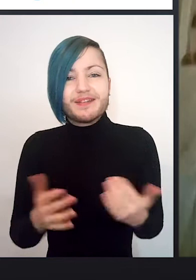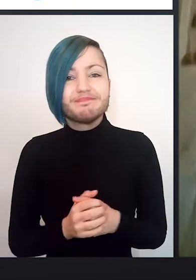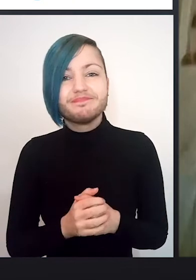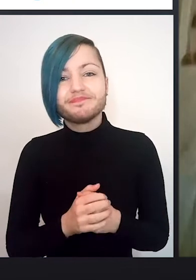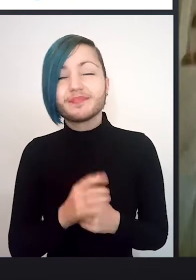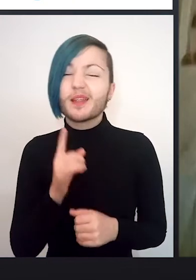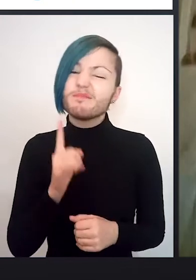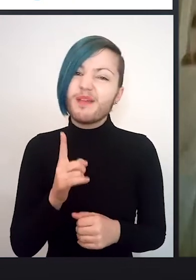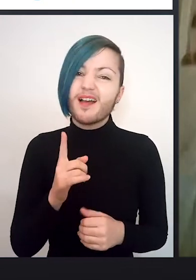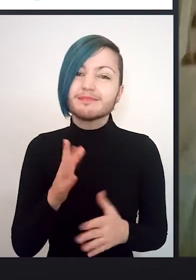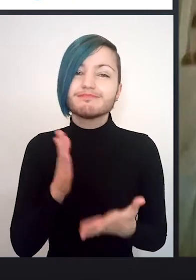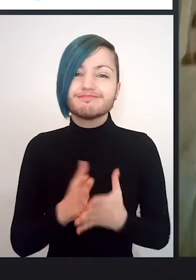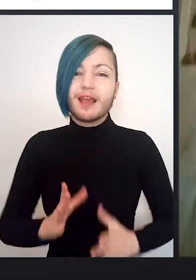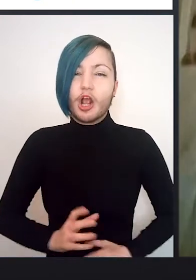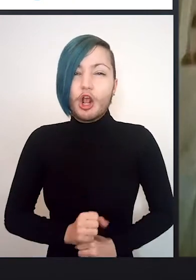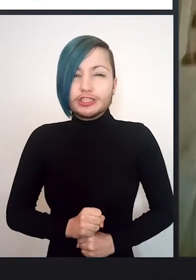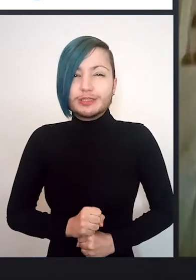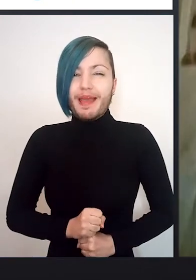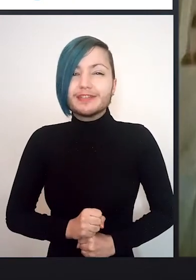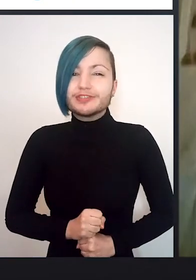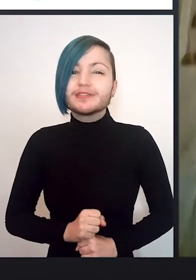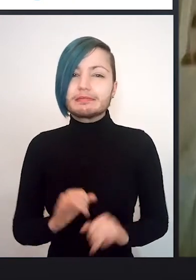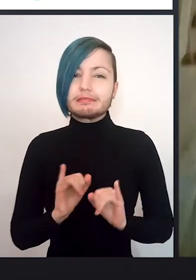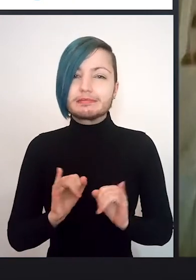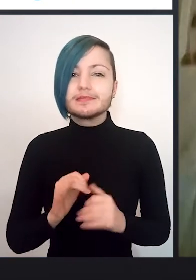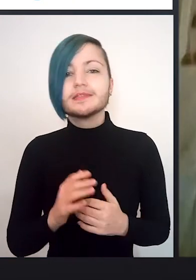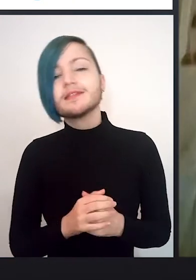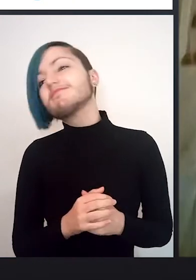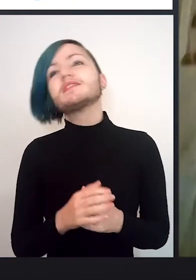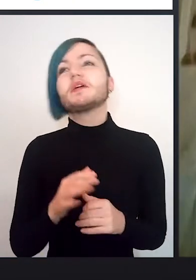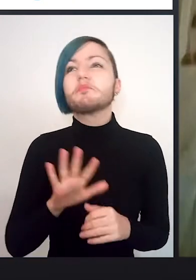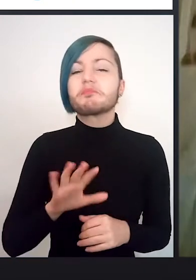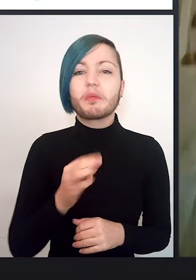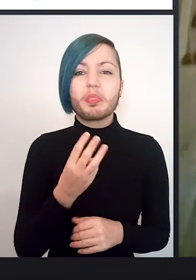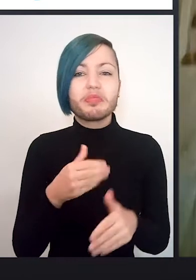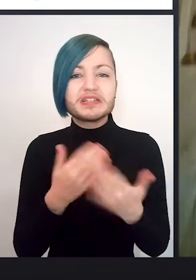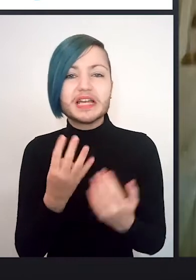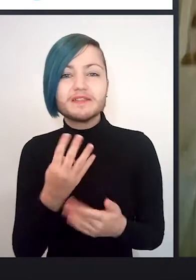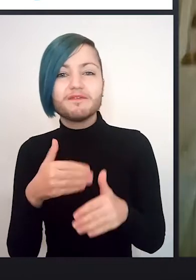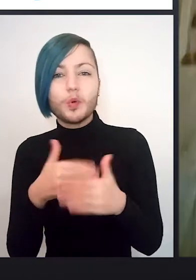Obviously you get massively constipated and you like spend 3 or 4 days without